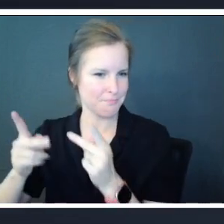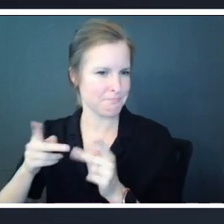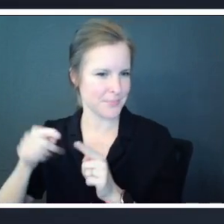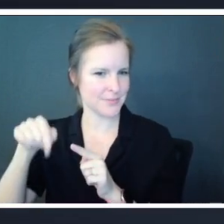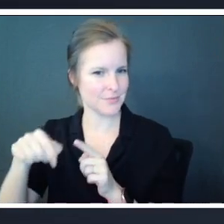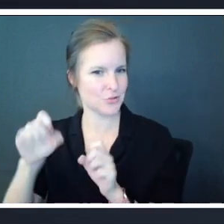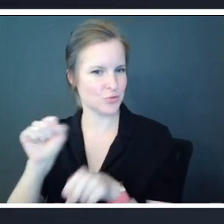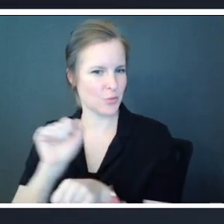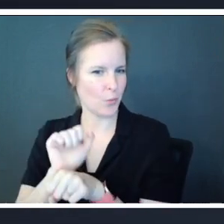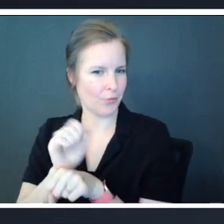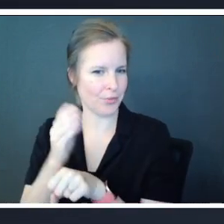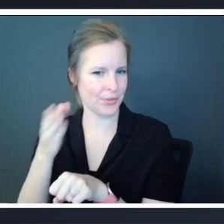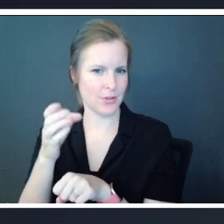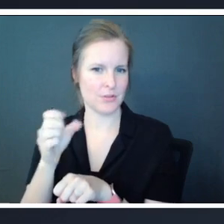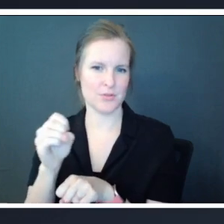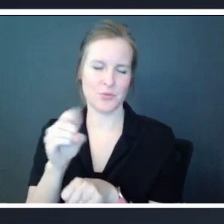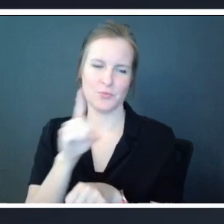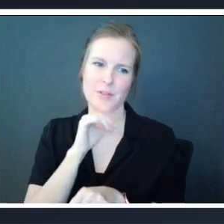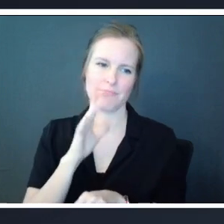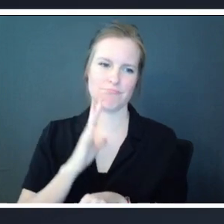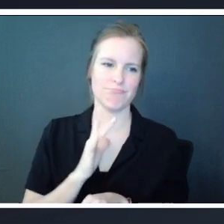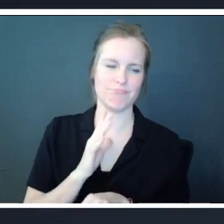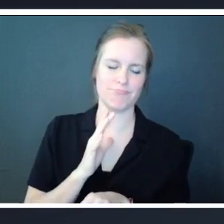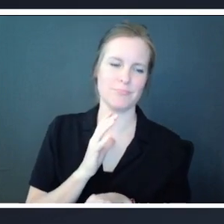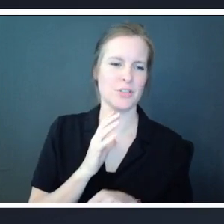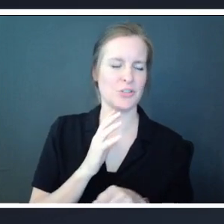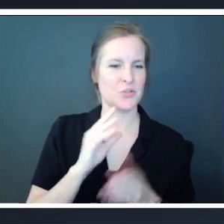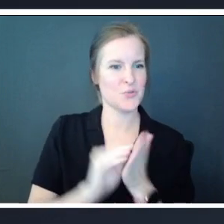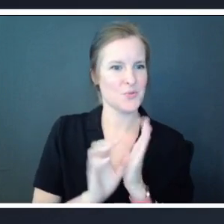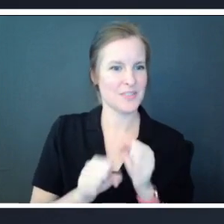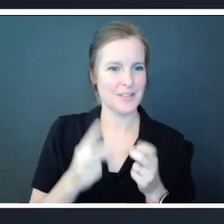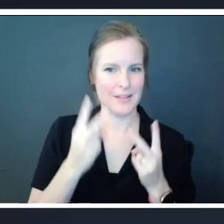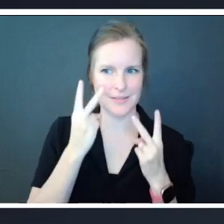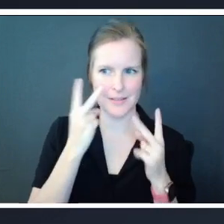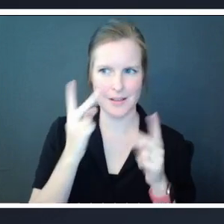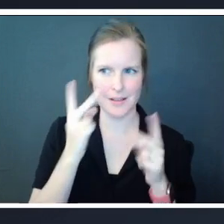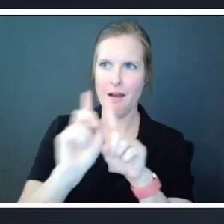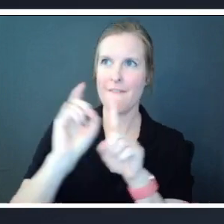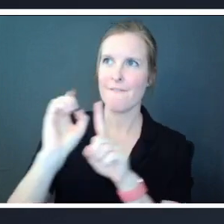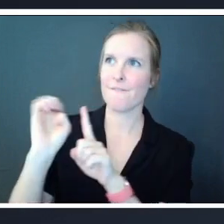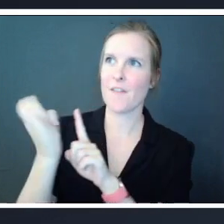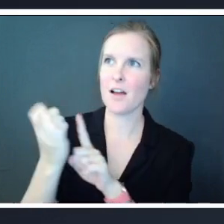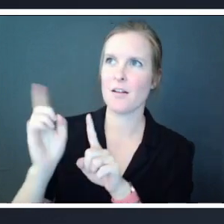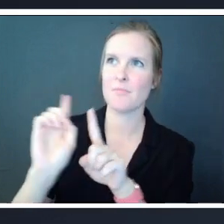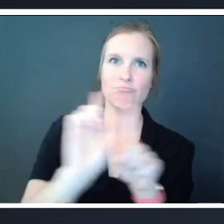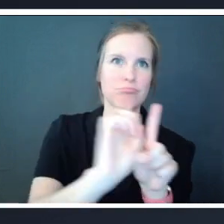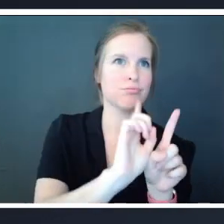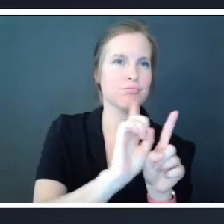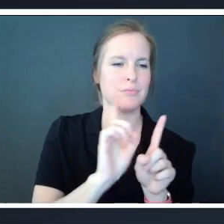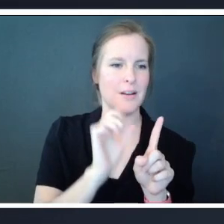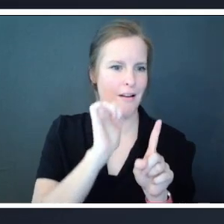is great for the students to see a different environment other than animals and zoos. So,